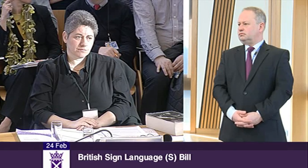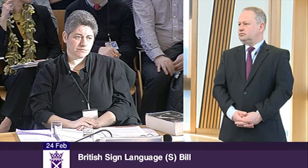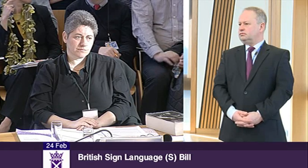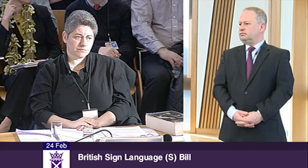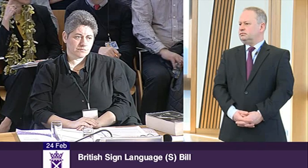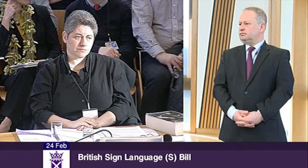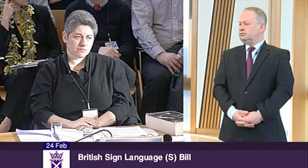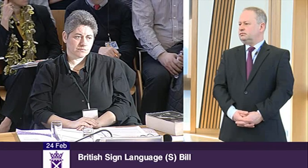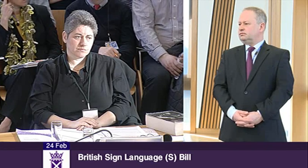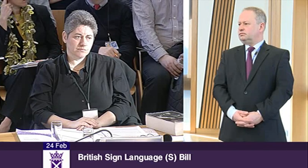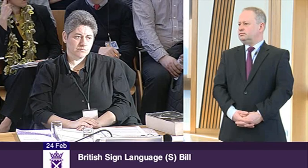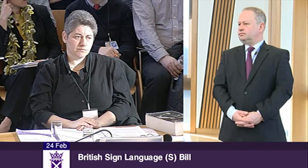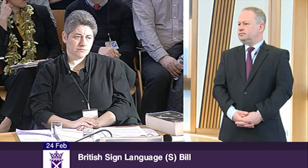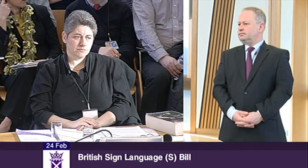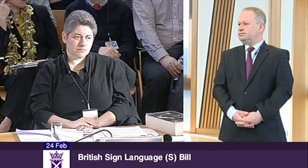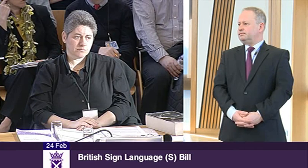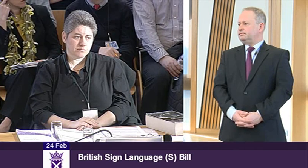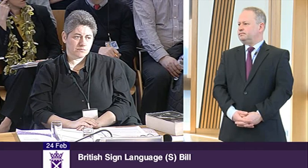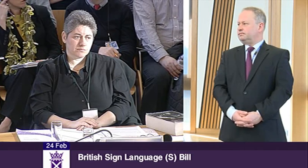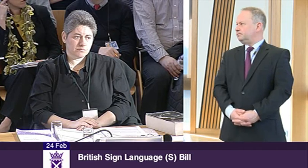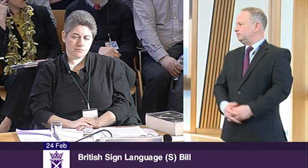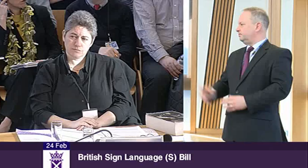the deaf community, but the whole of Scotland—better off in the future.